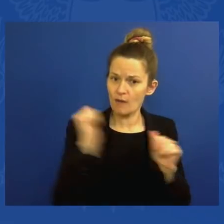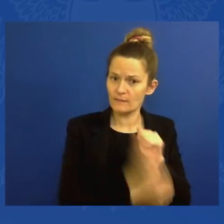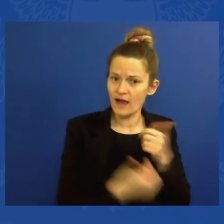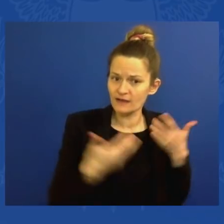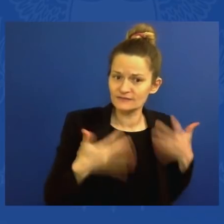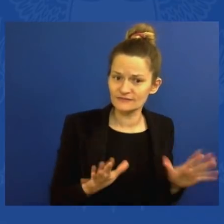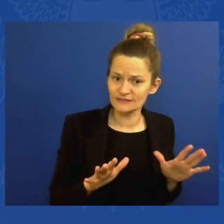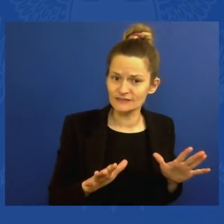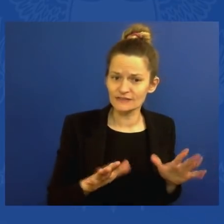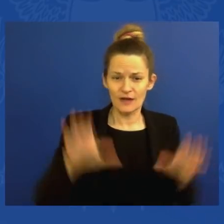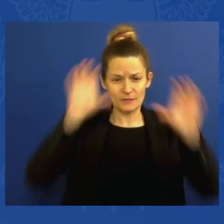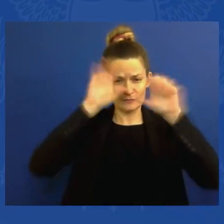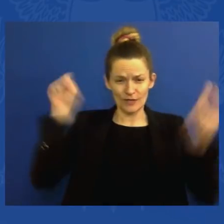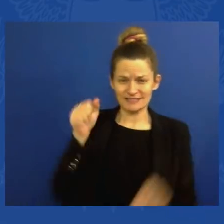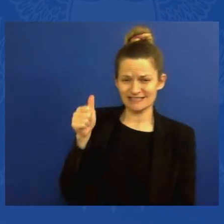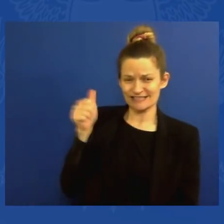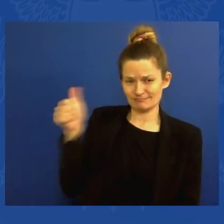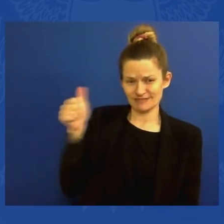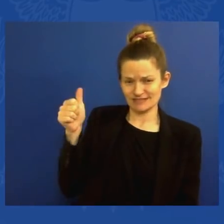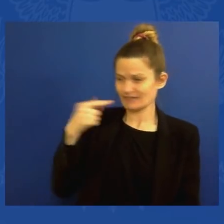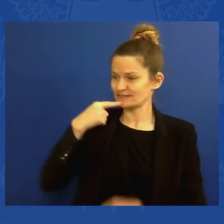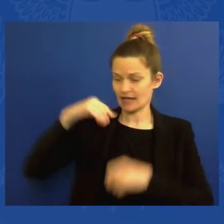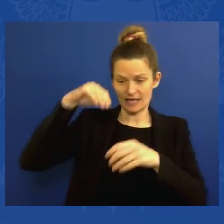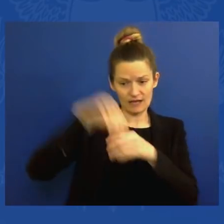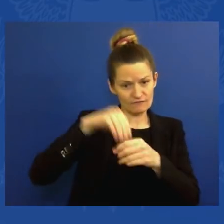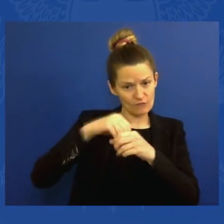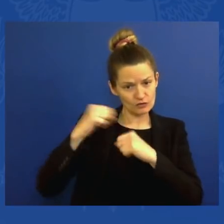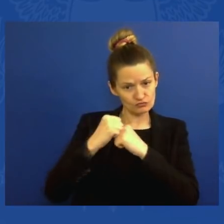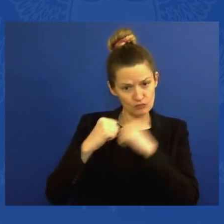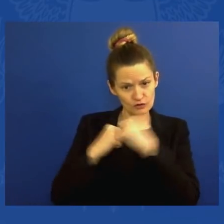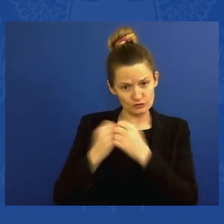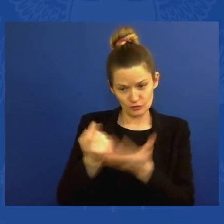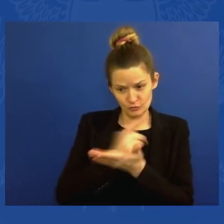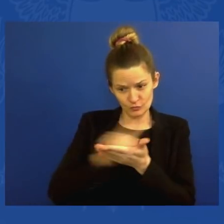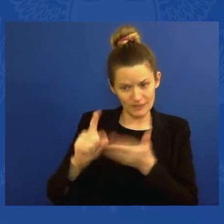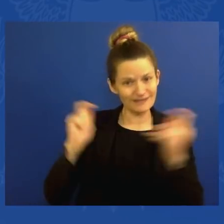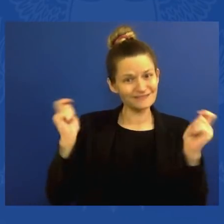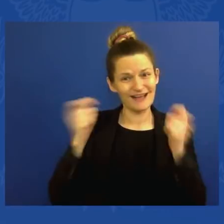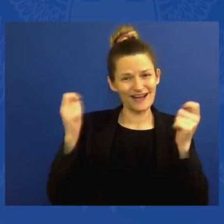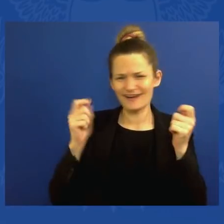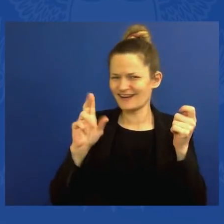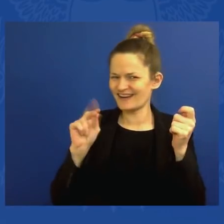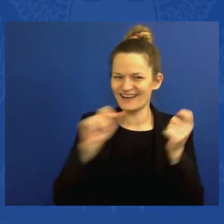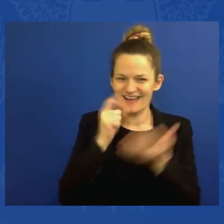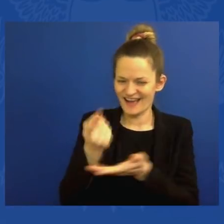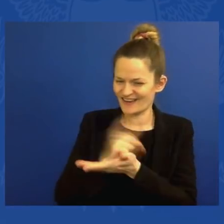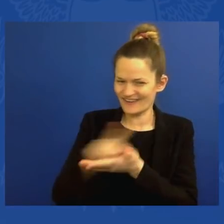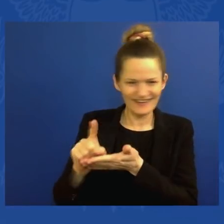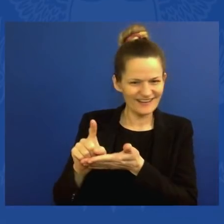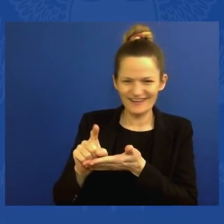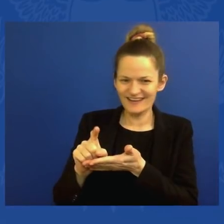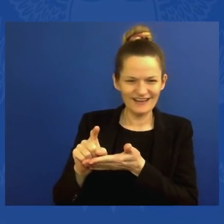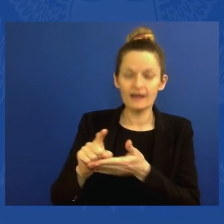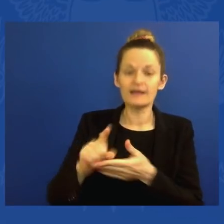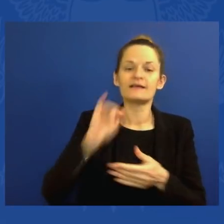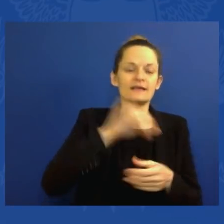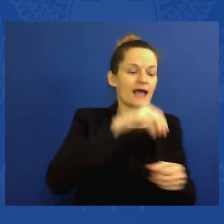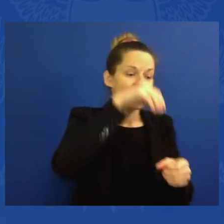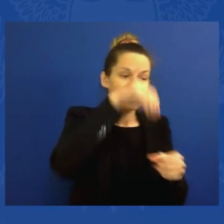We're talking about an infrastructure decade and when we get to focus on today is not just what will build,